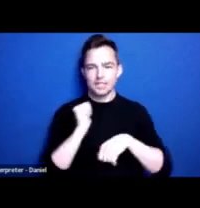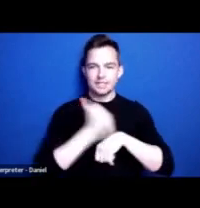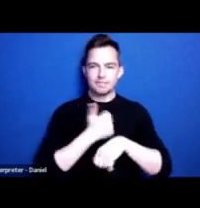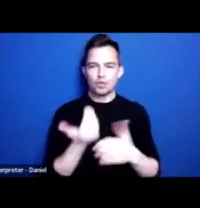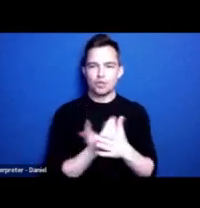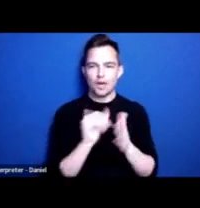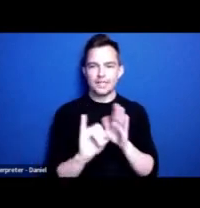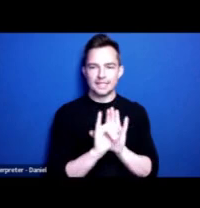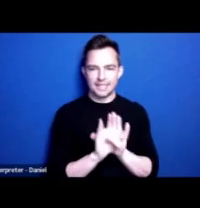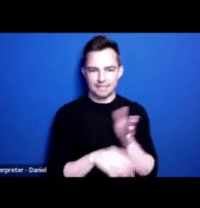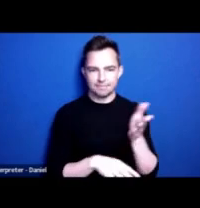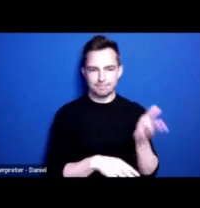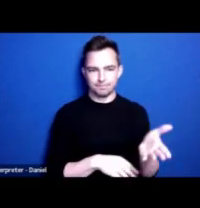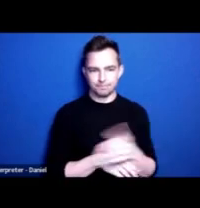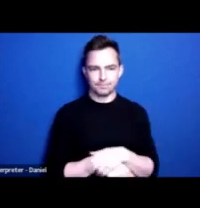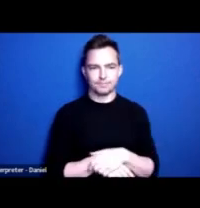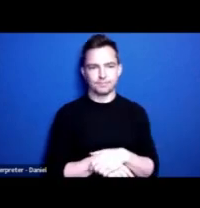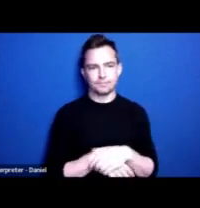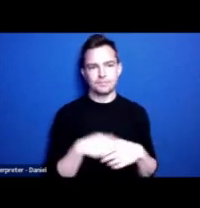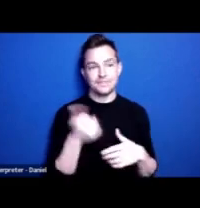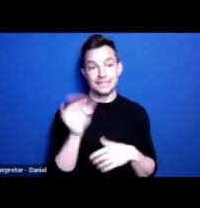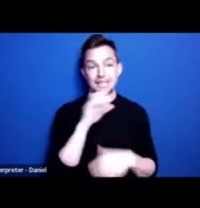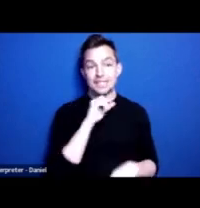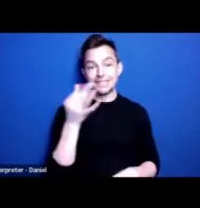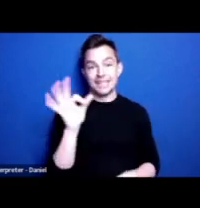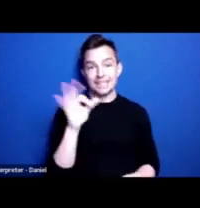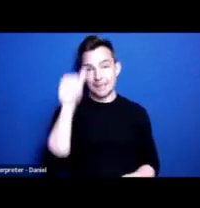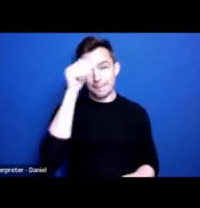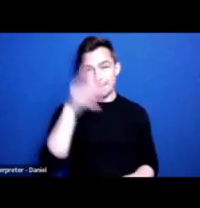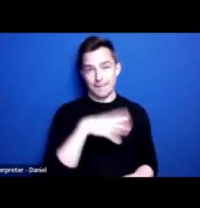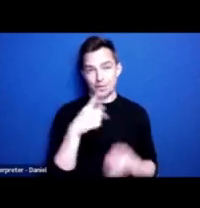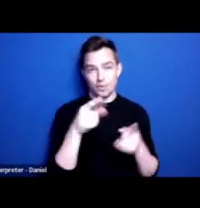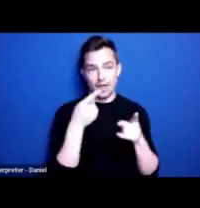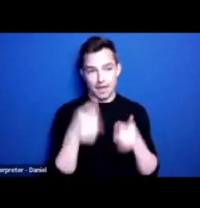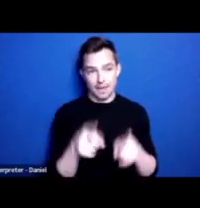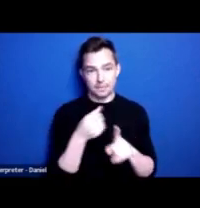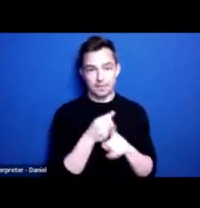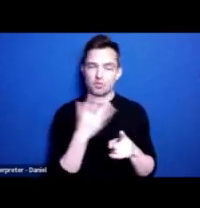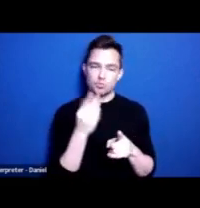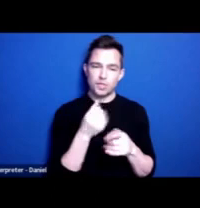right like I was in now 18 year old male when this happened, I was pretty independent, with a